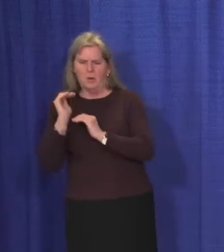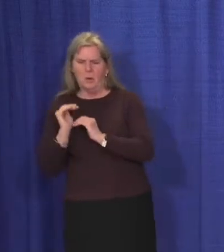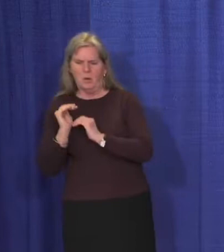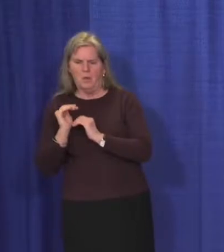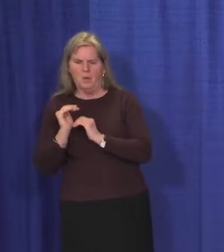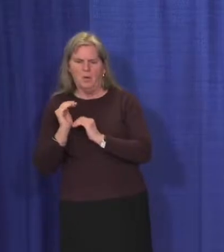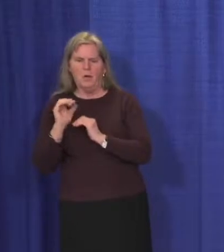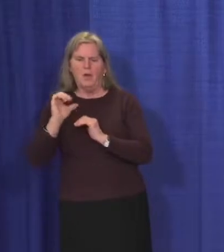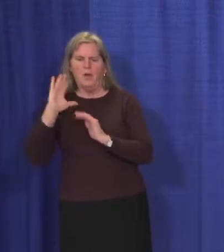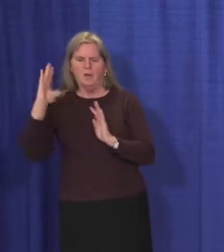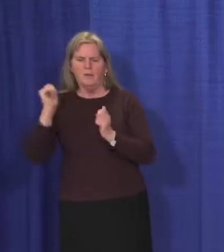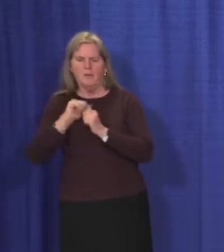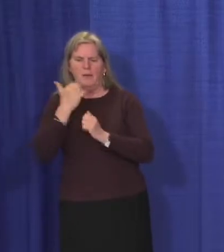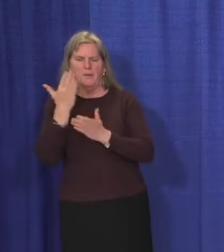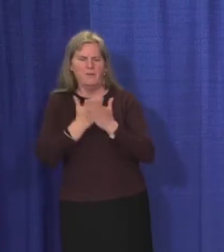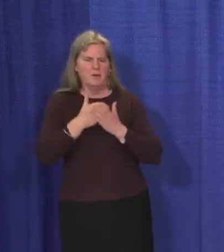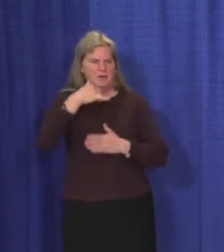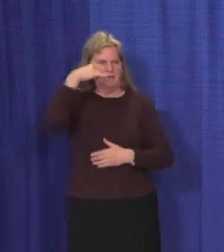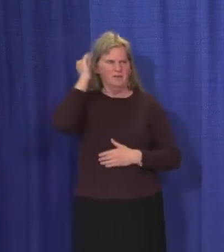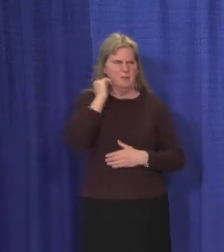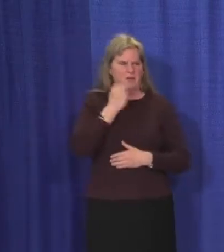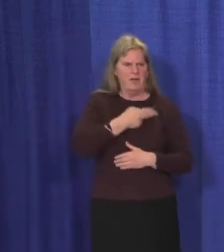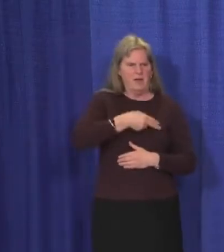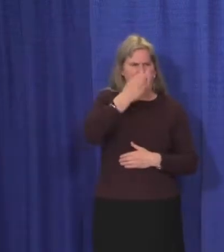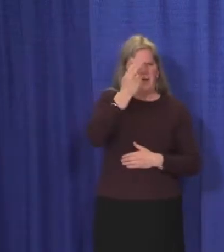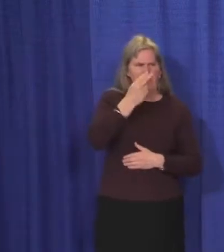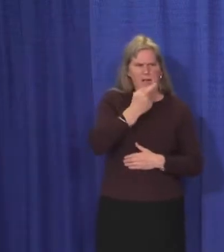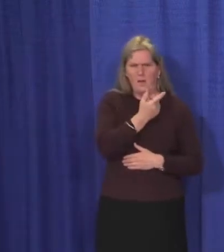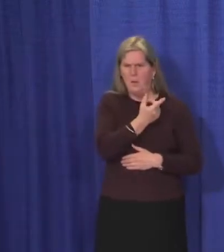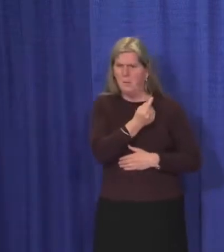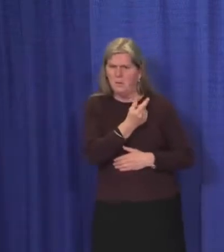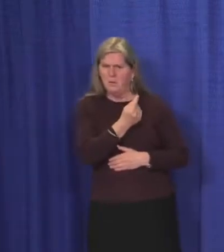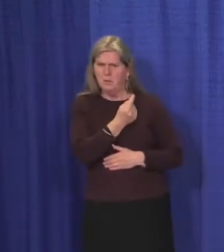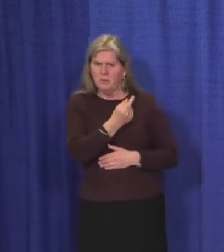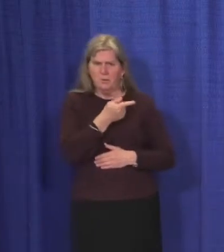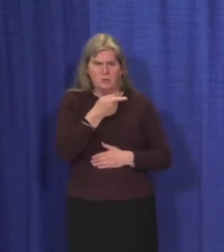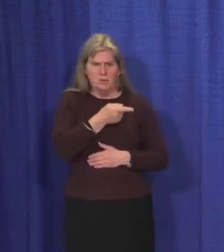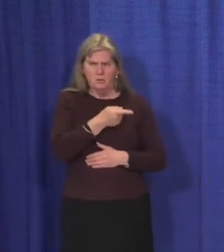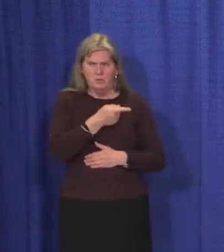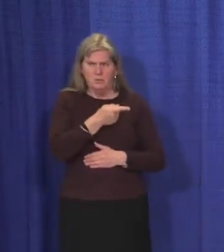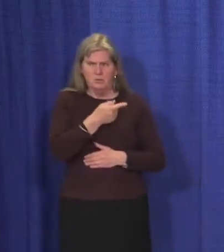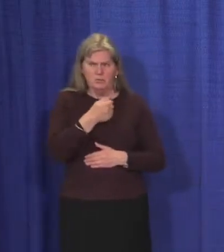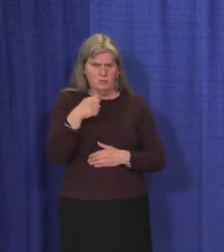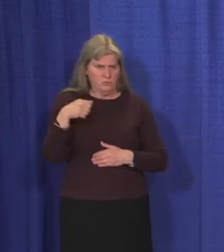a bit lower then some other regions. Are you doing anything to try to